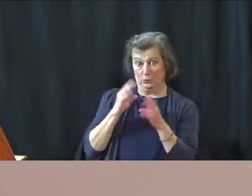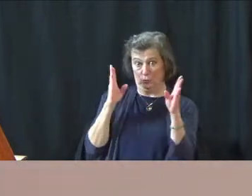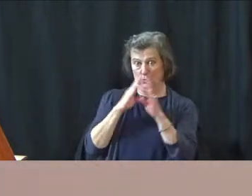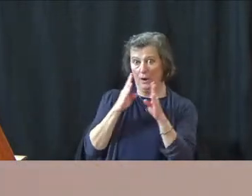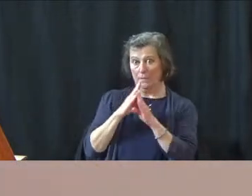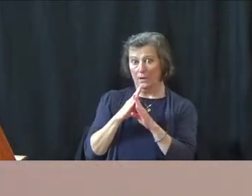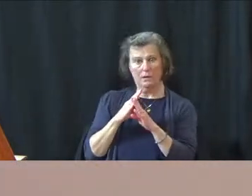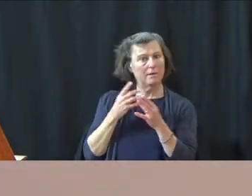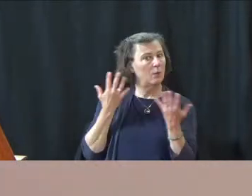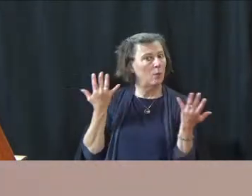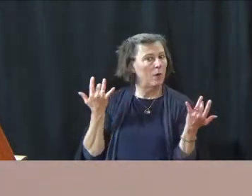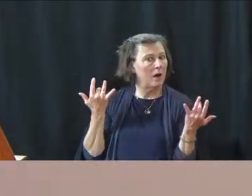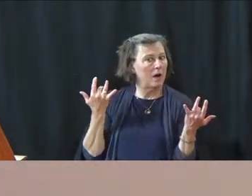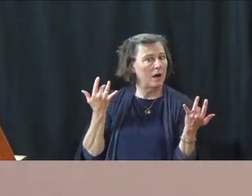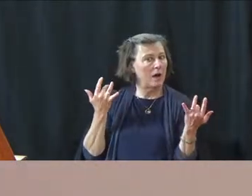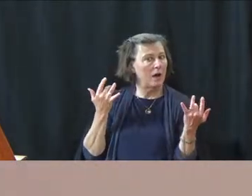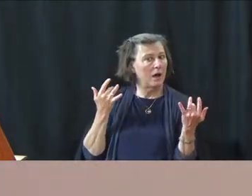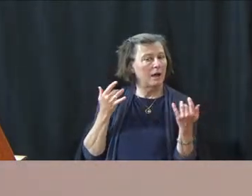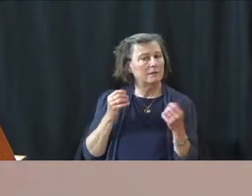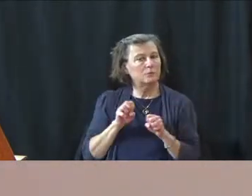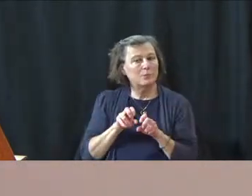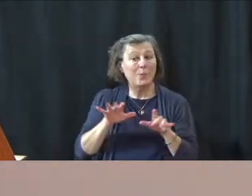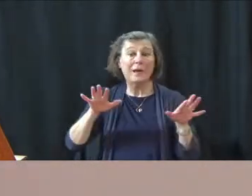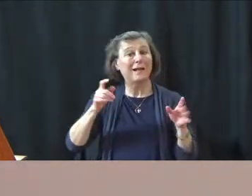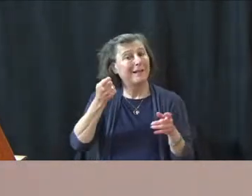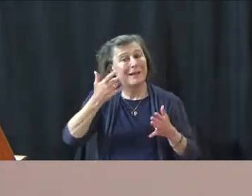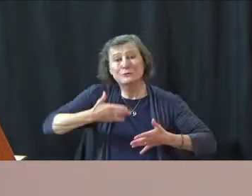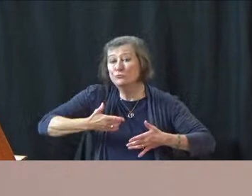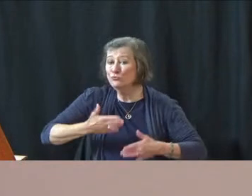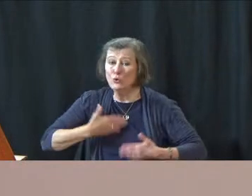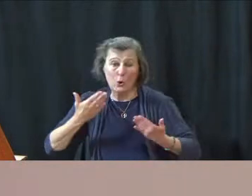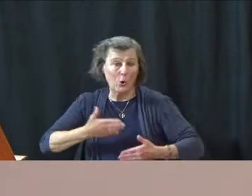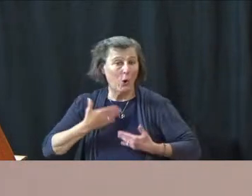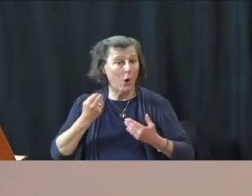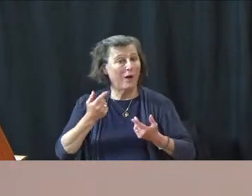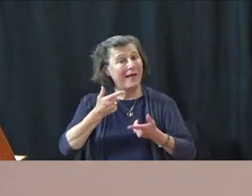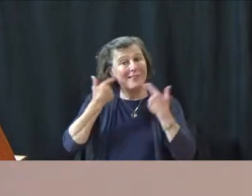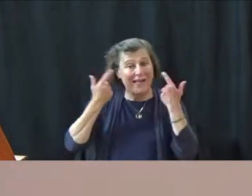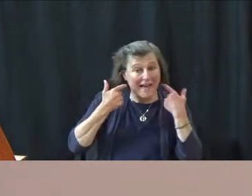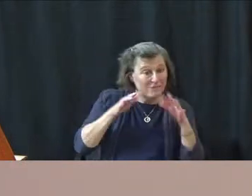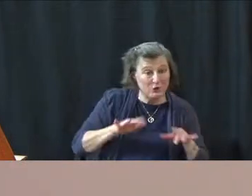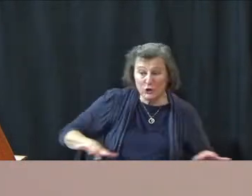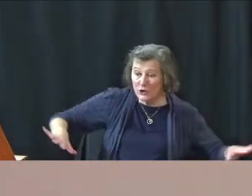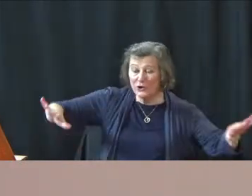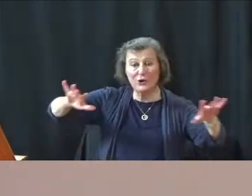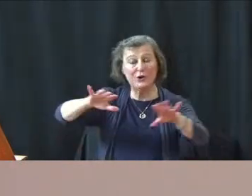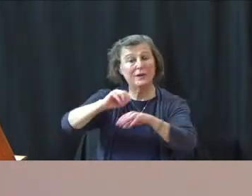for trying to spread a little joy and laughter into the world.